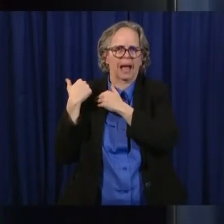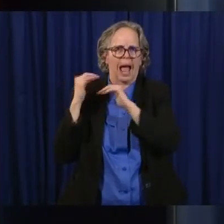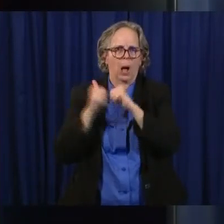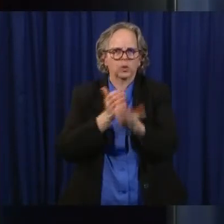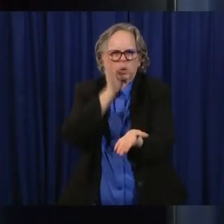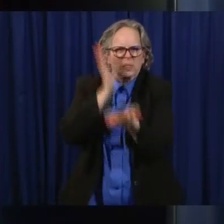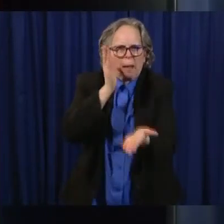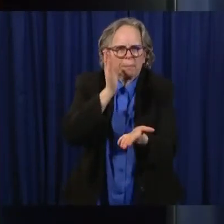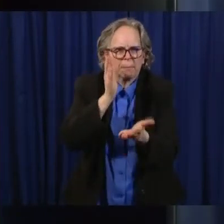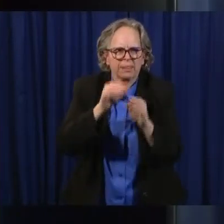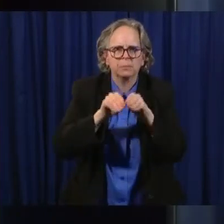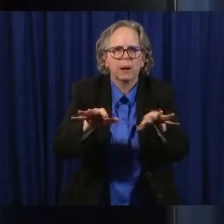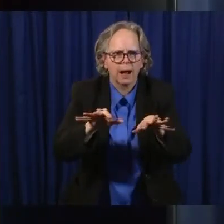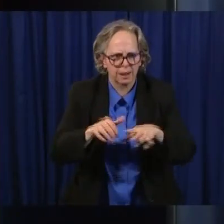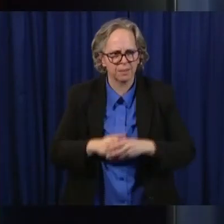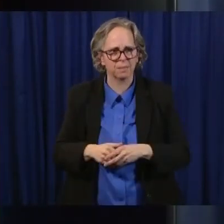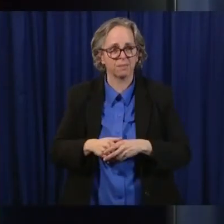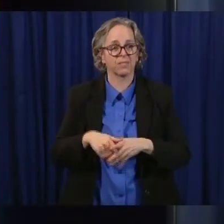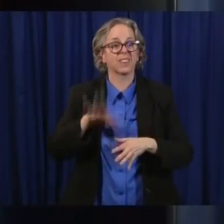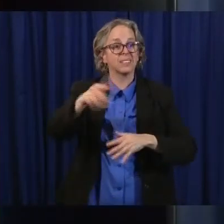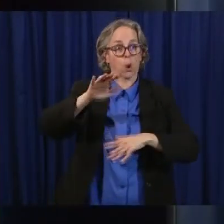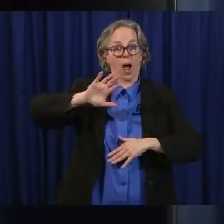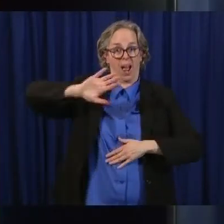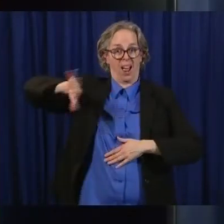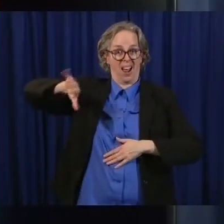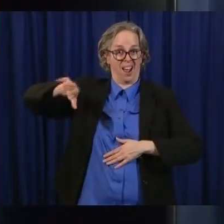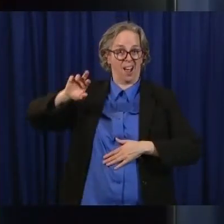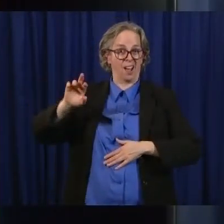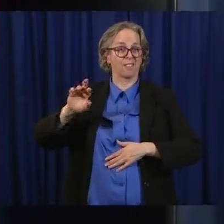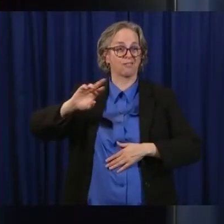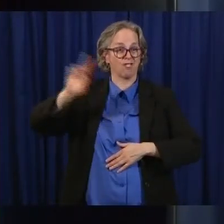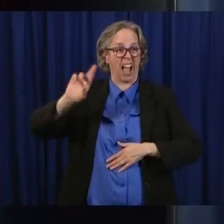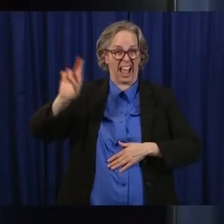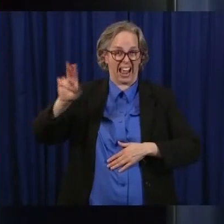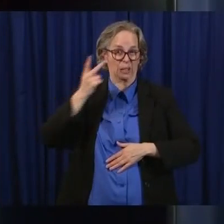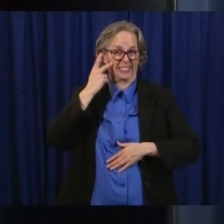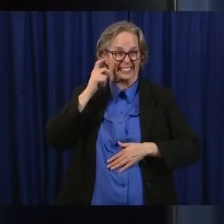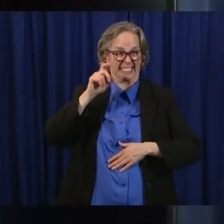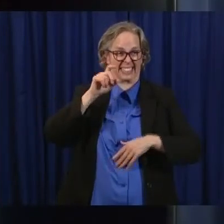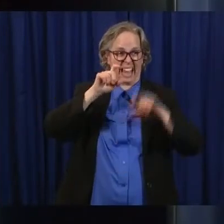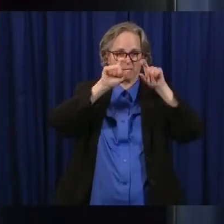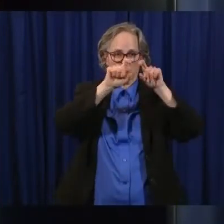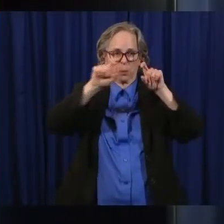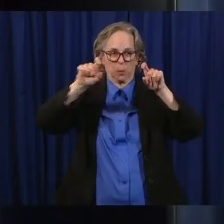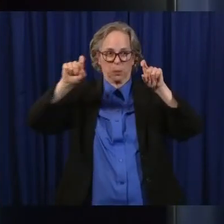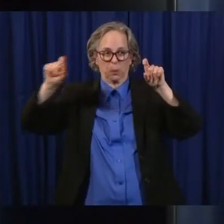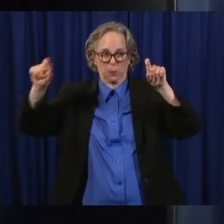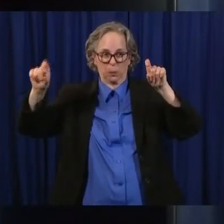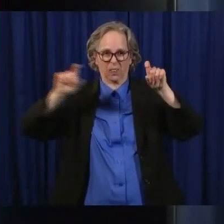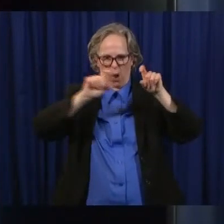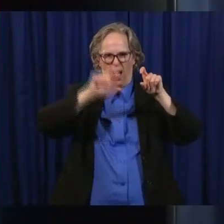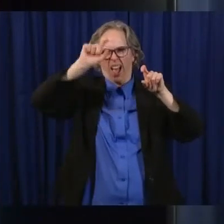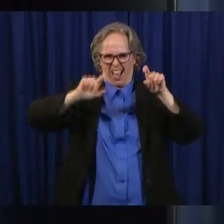NOT TAKING OUR RESPONSIBILITY AS BUSINESS OWNERS AS WELL. THE MAIN THINGS THAT ARE QUITE